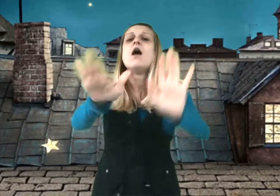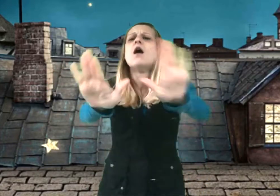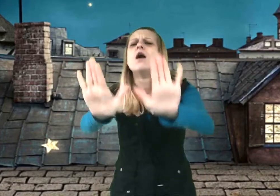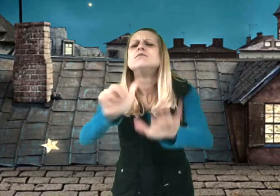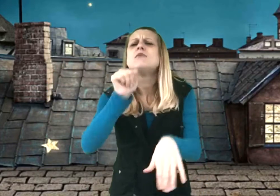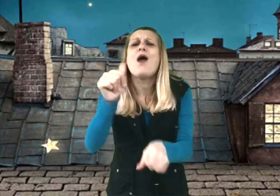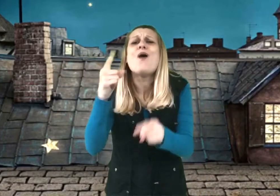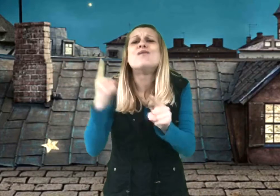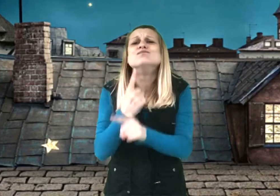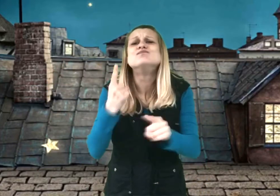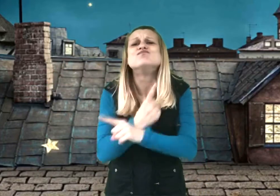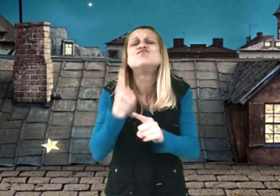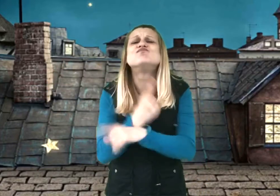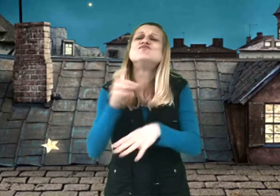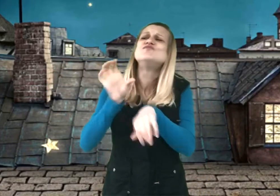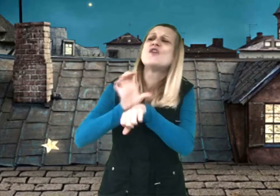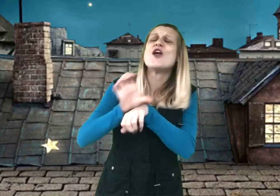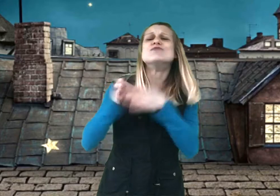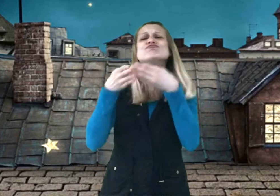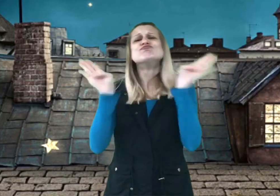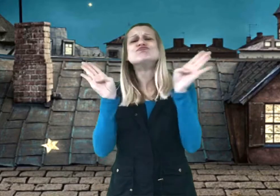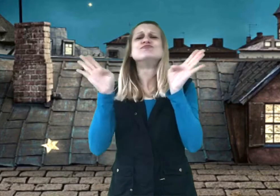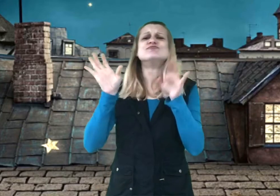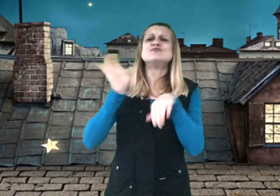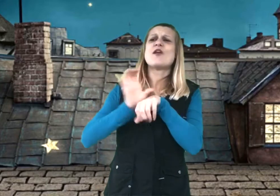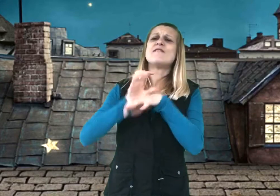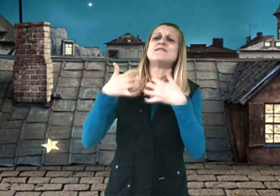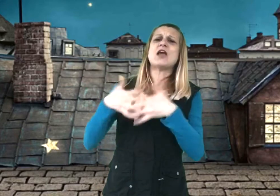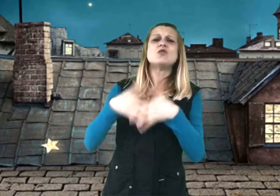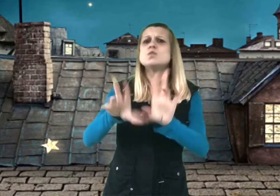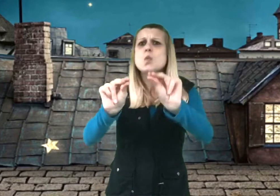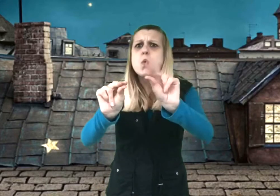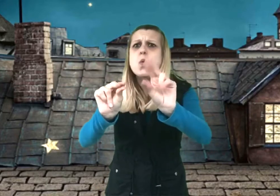And it wasn’t simply an ordinary enormous chocolate factory, either. No, no!